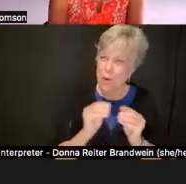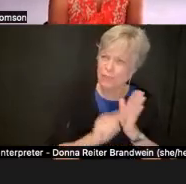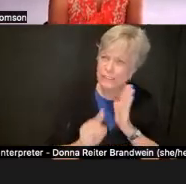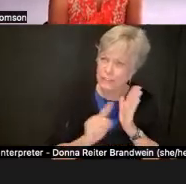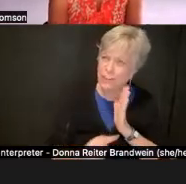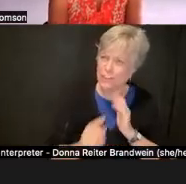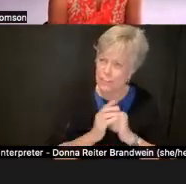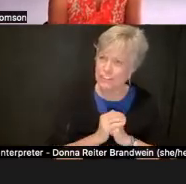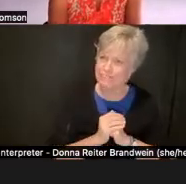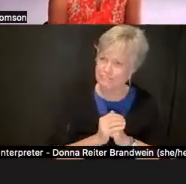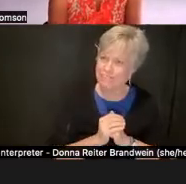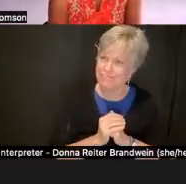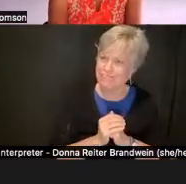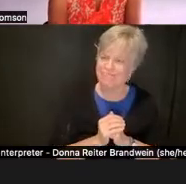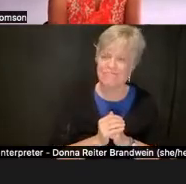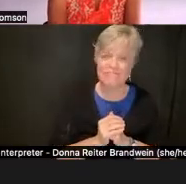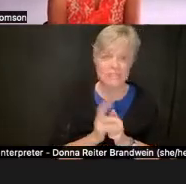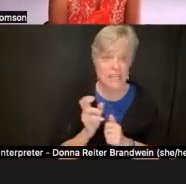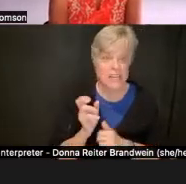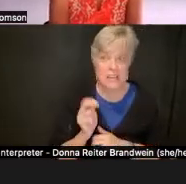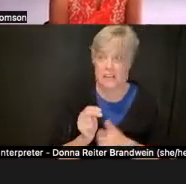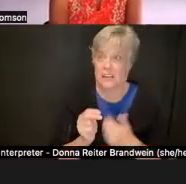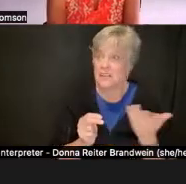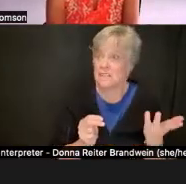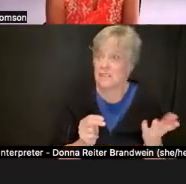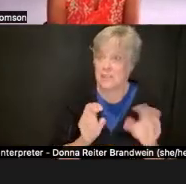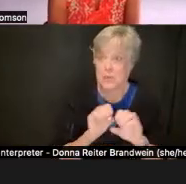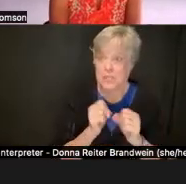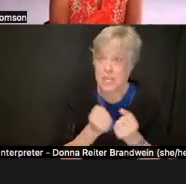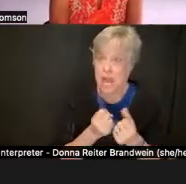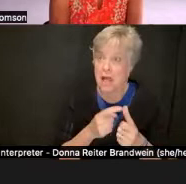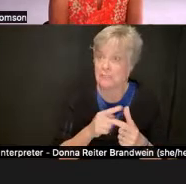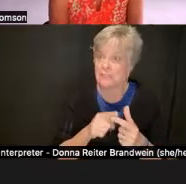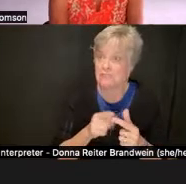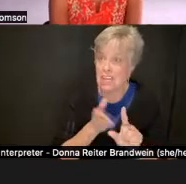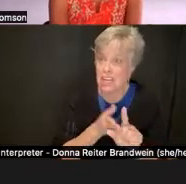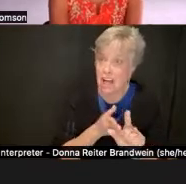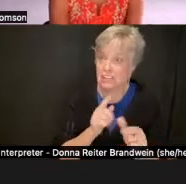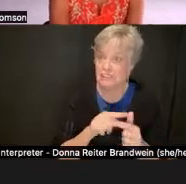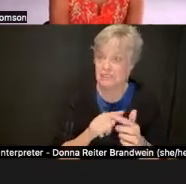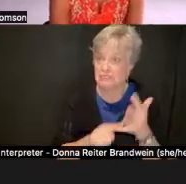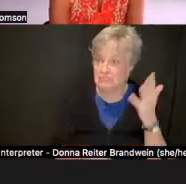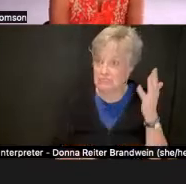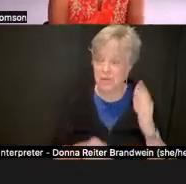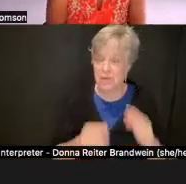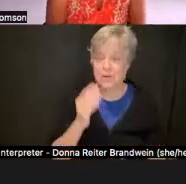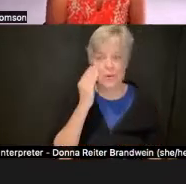And so I think even in sociology and psychology, we know that not all institutions